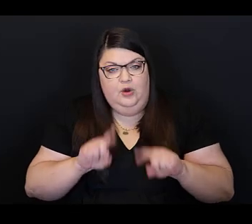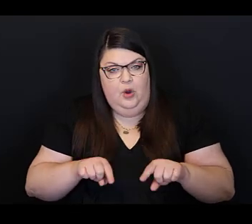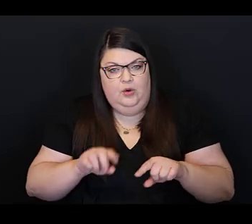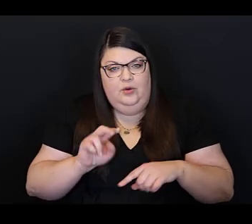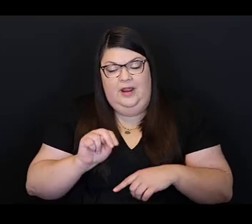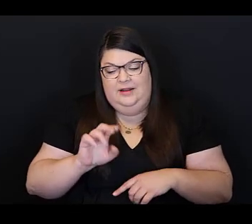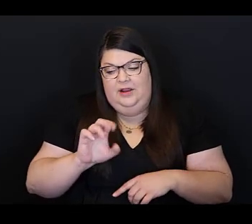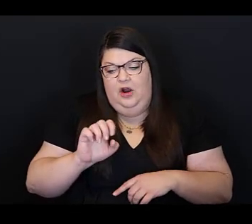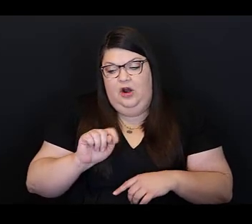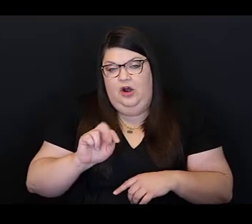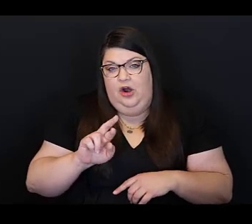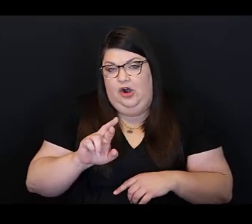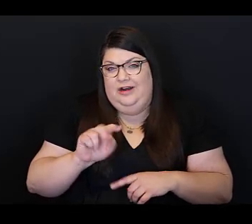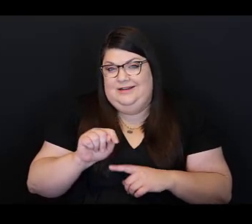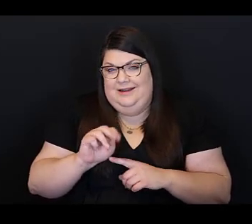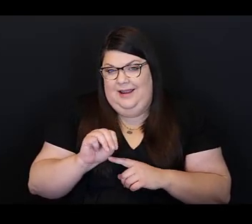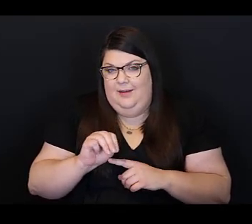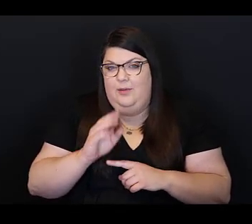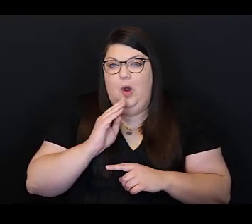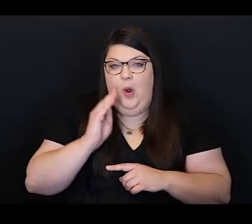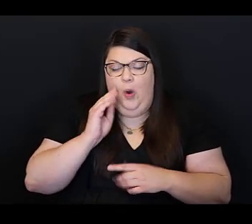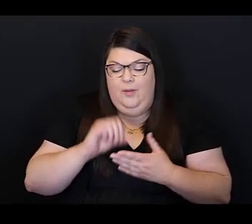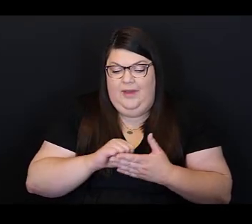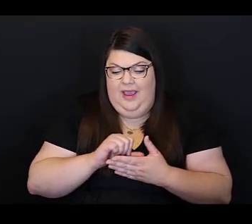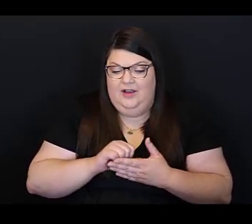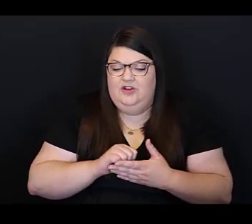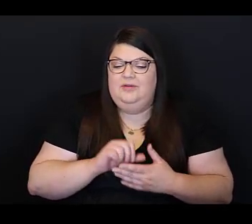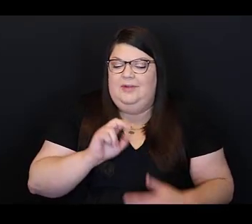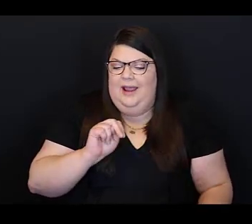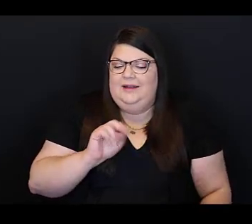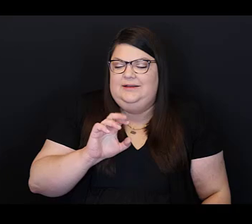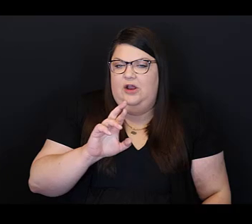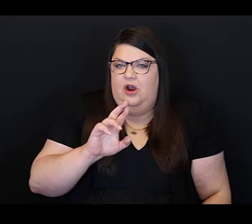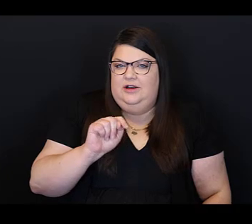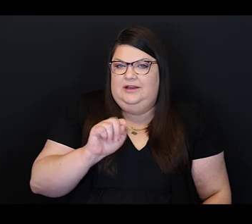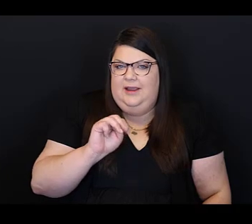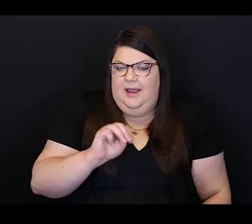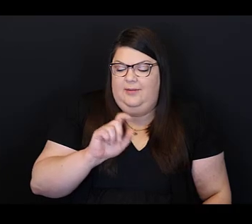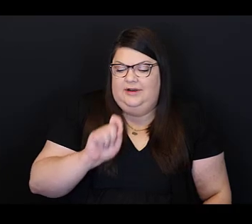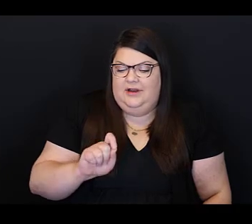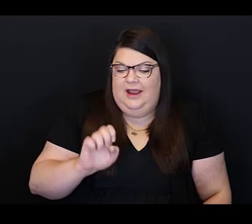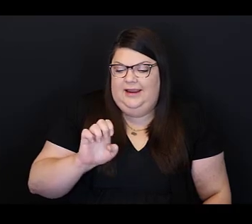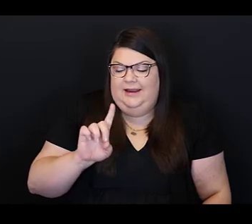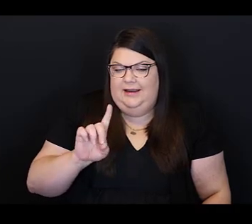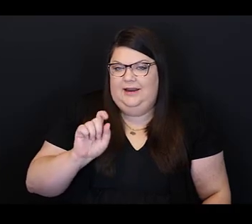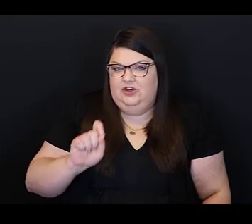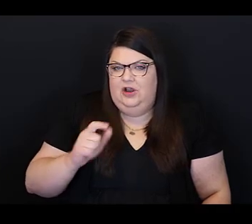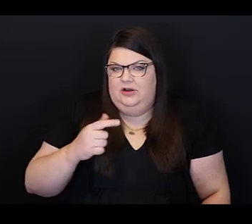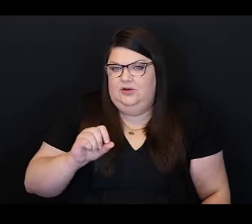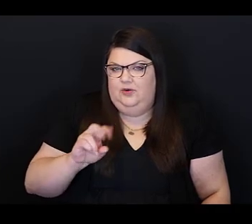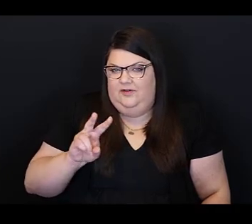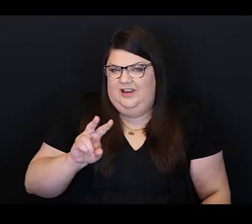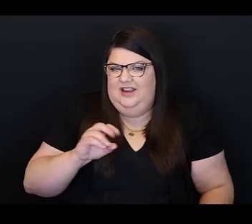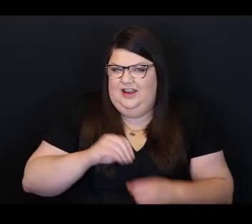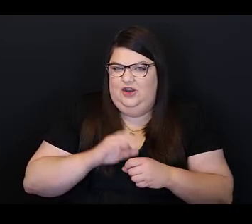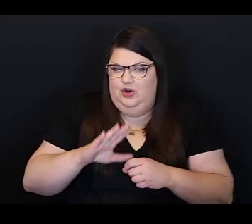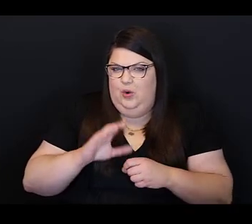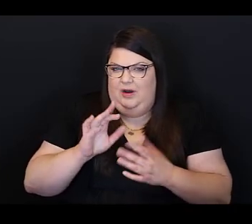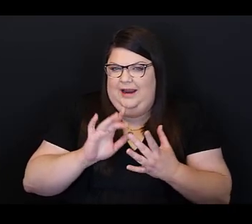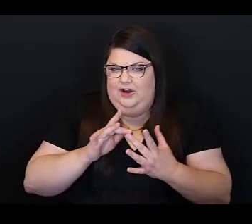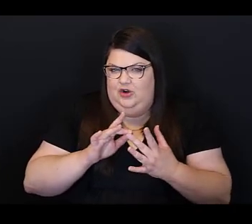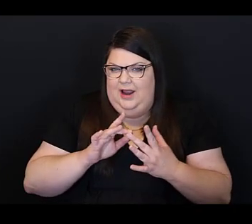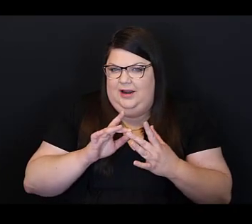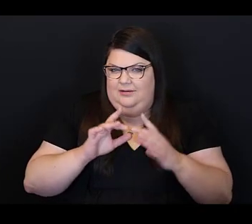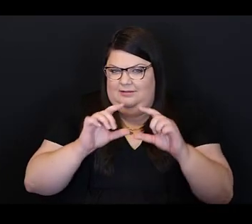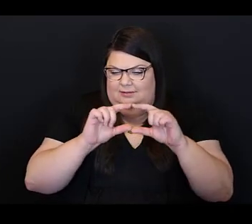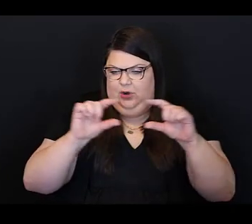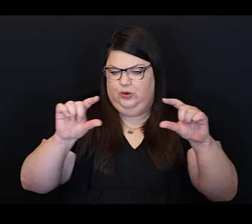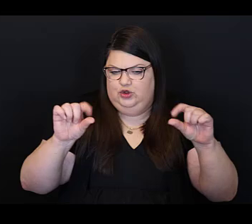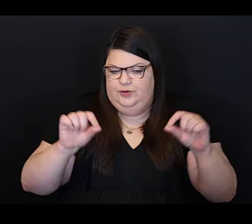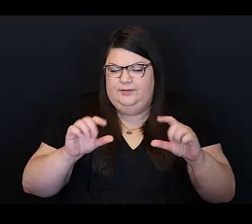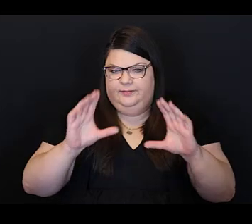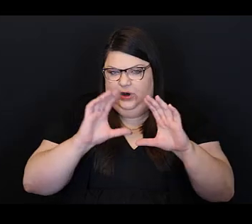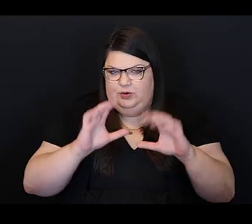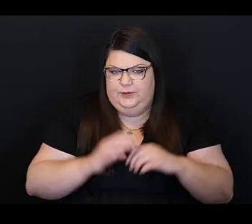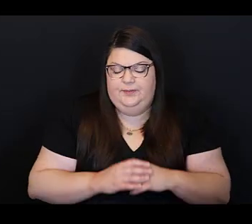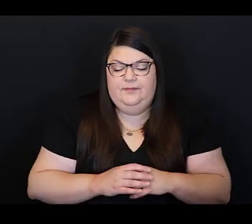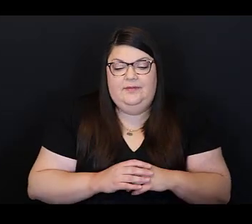to the NCRTM homepage by entering NCRTM.ed.gov in your internet browser. The navigation bar